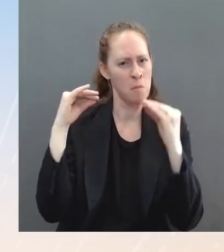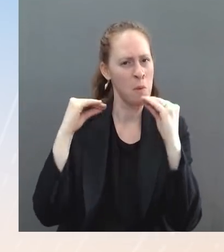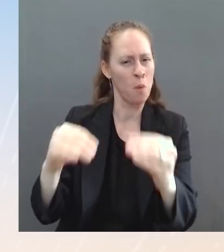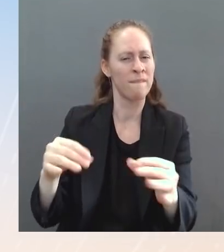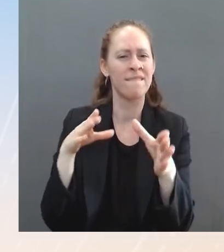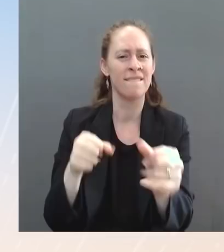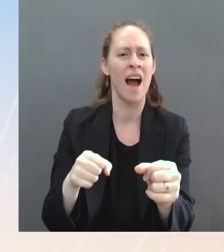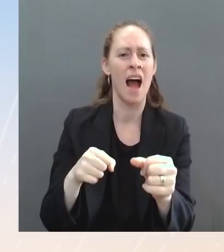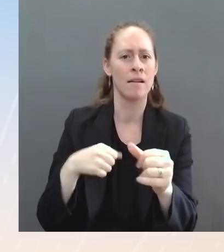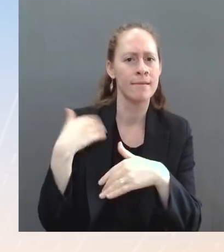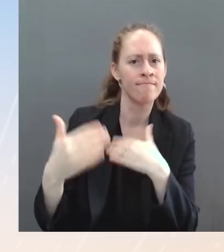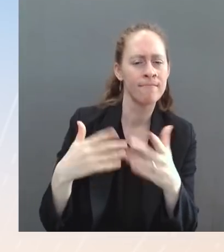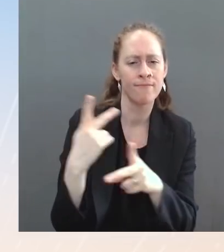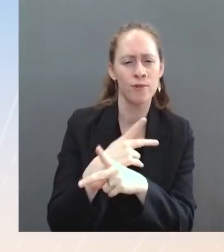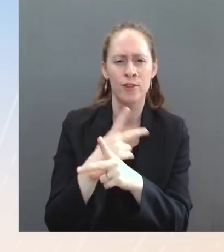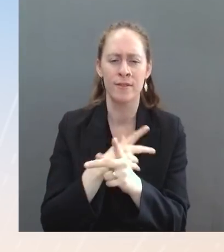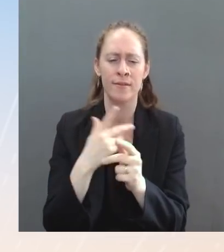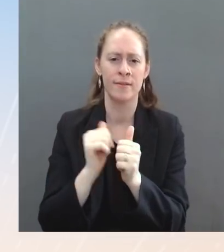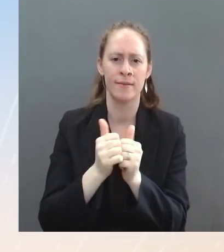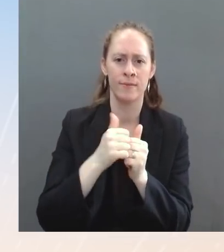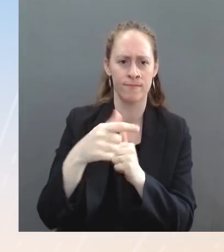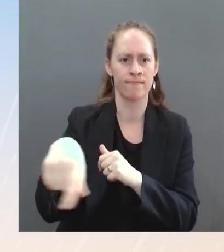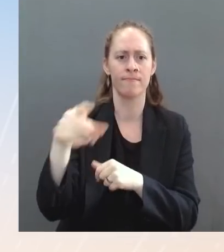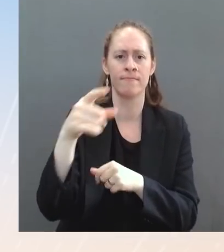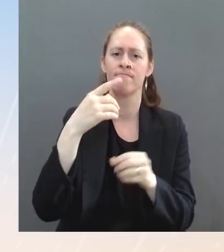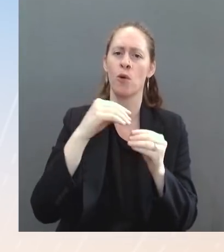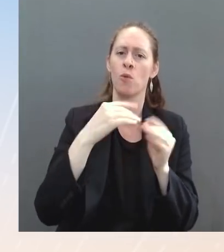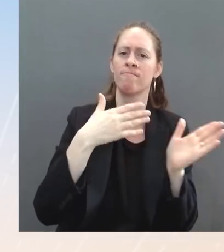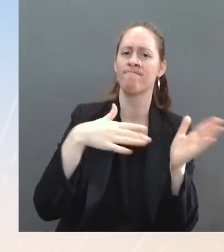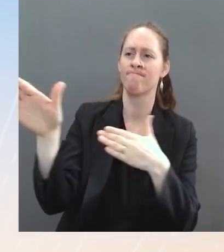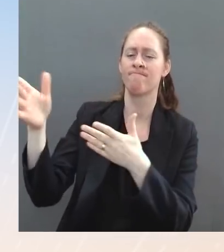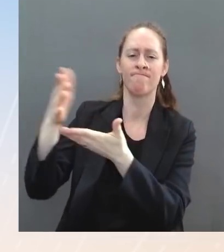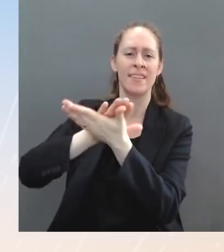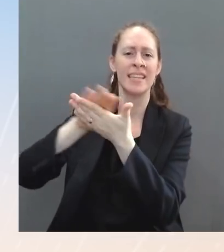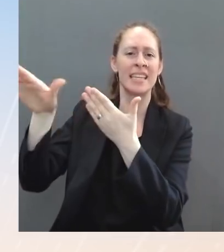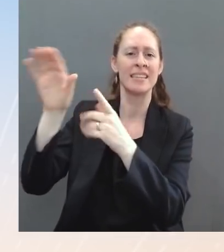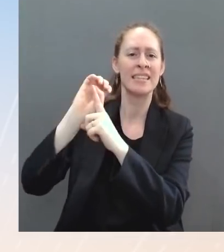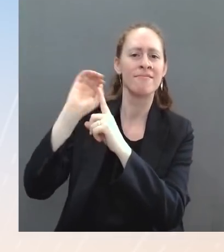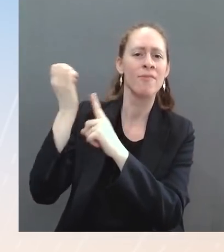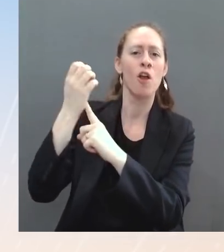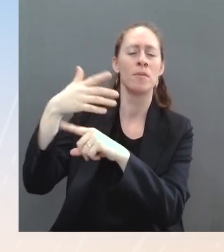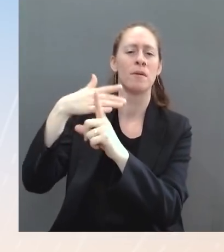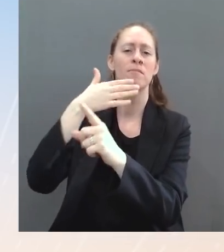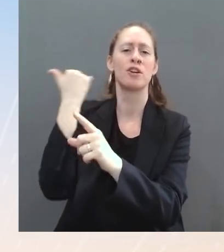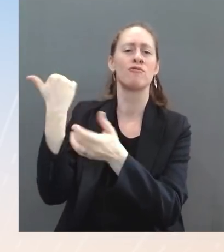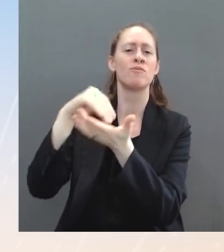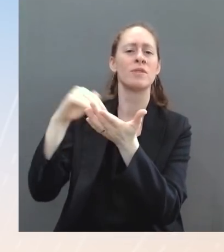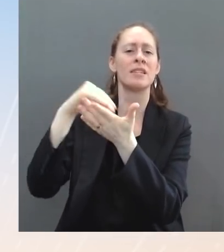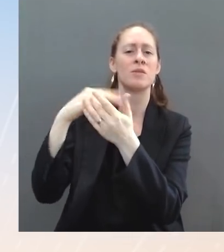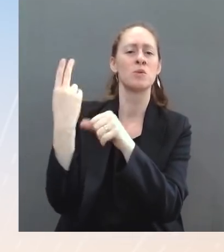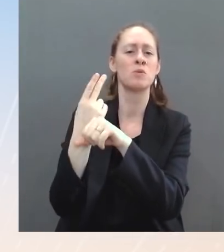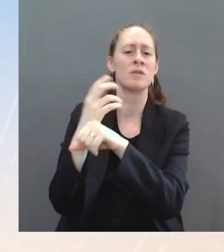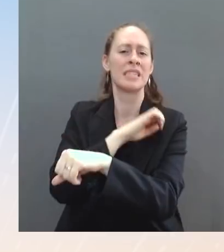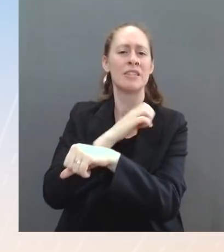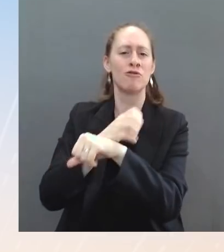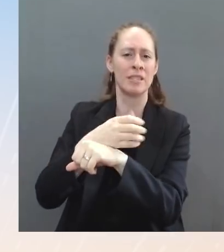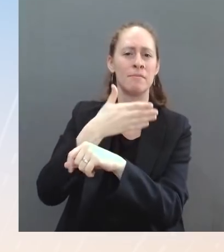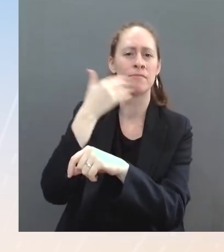not only can we do these things together, but we have to do these things together. Ms. Bedingfield: Alex. The Press: Yes. Thank you.